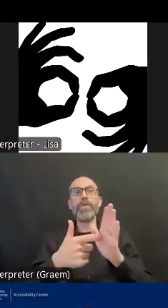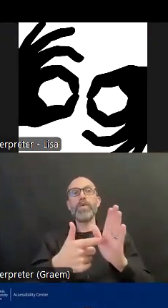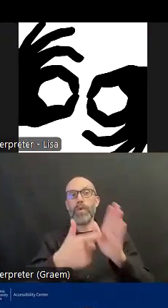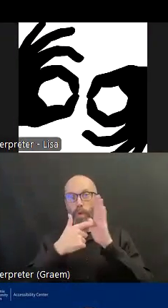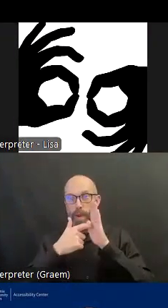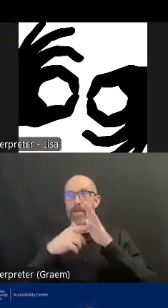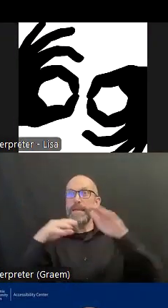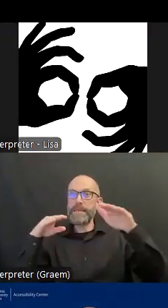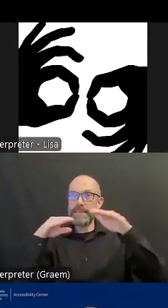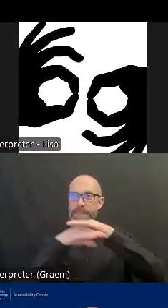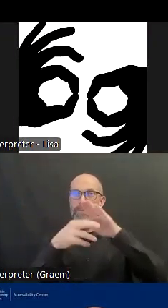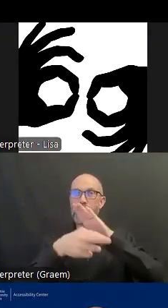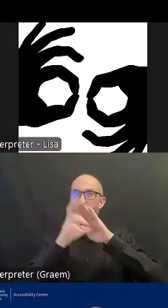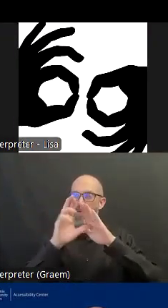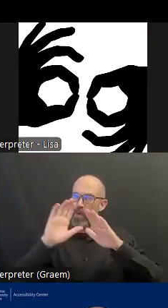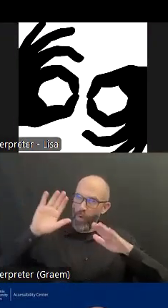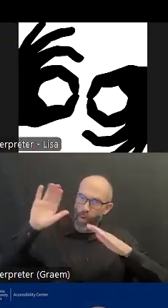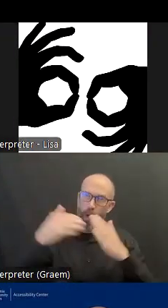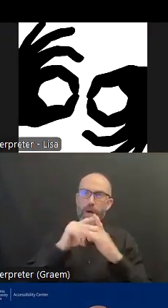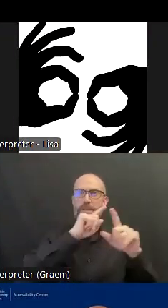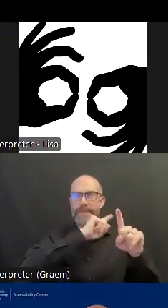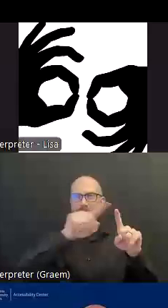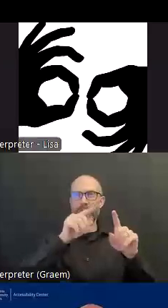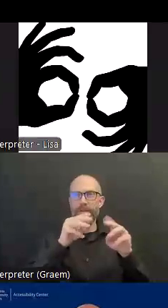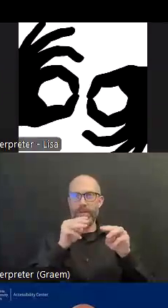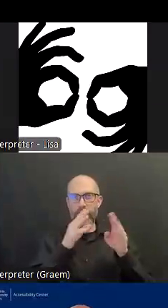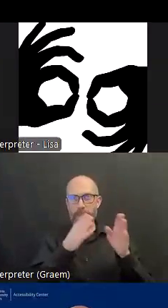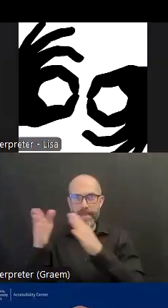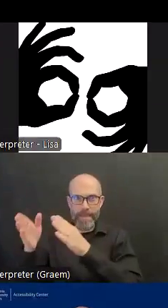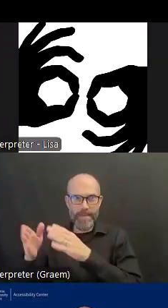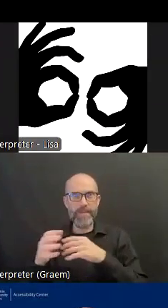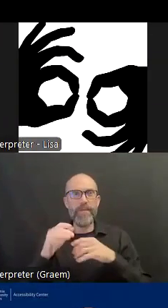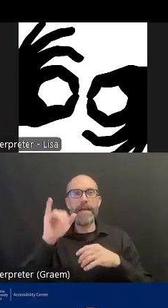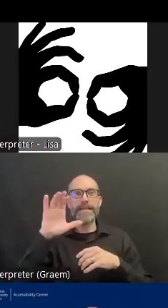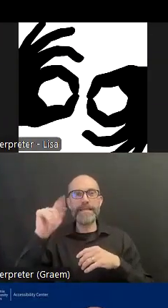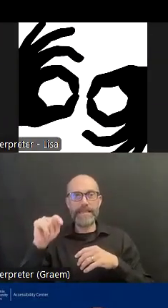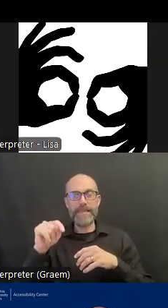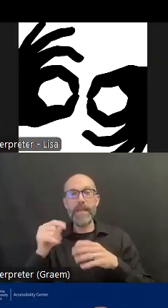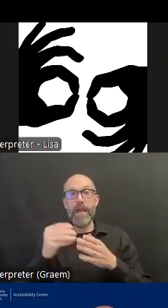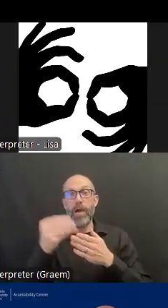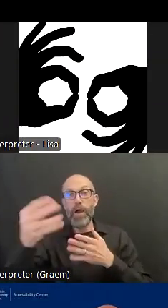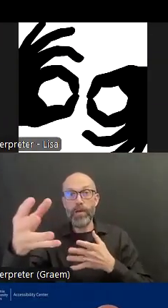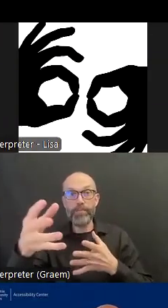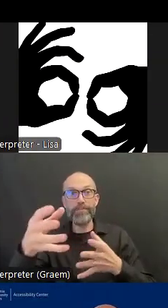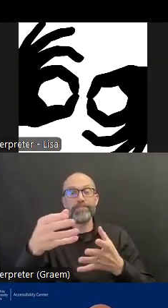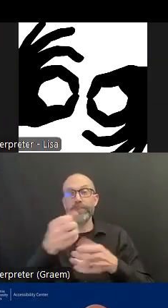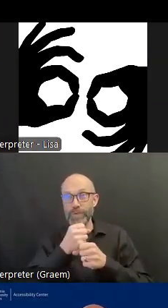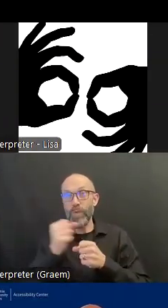for all the different methods of ICT procurement or adoption. As you know, there's many different ways